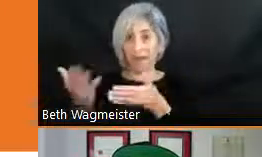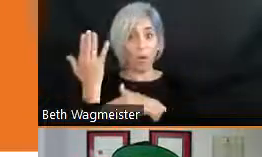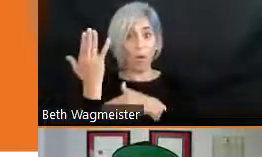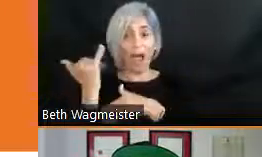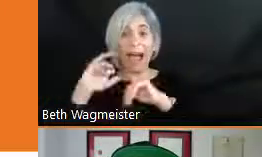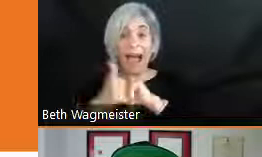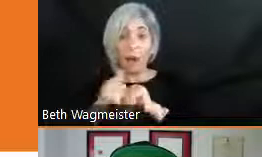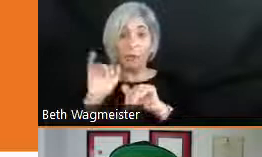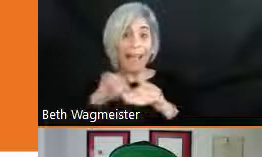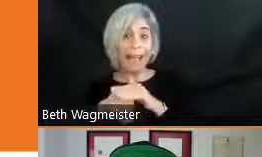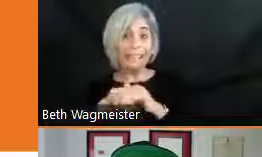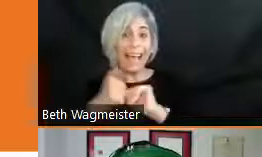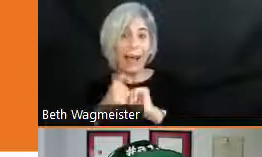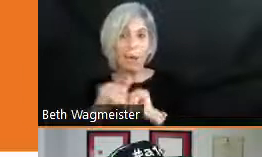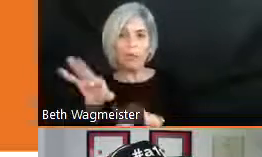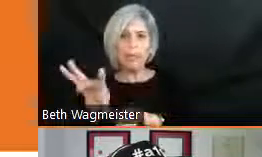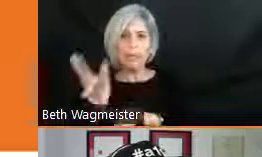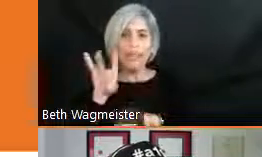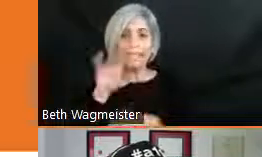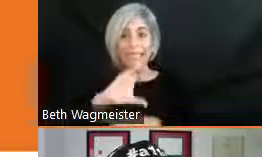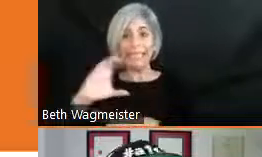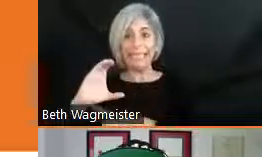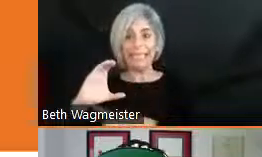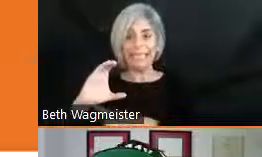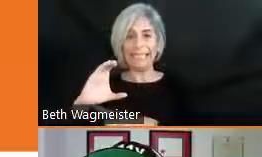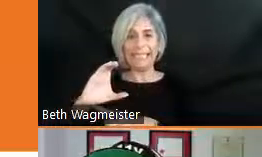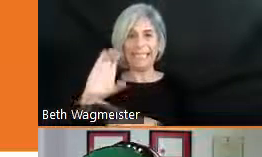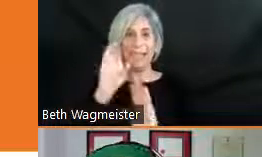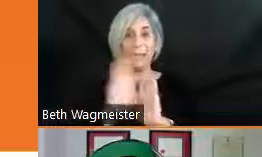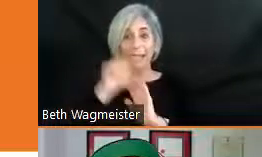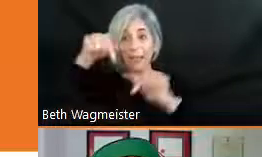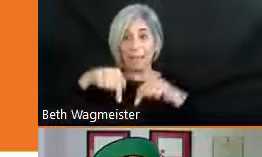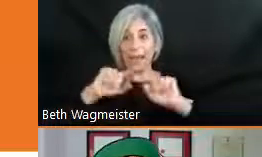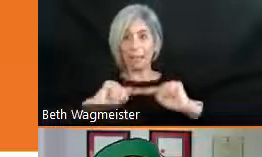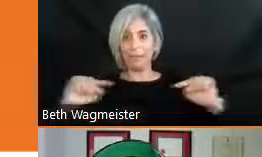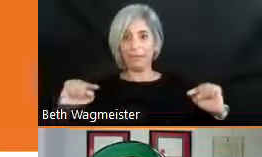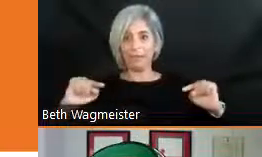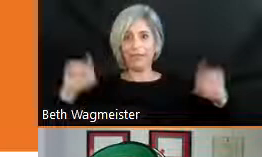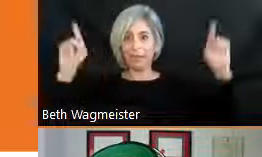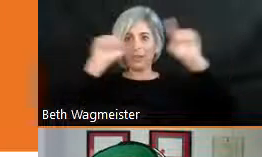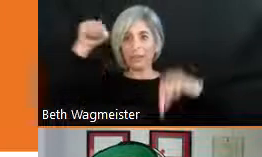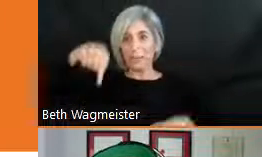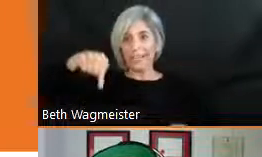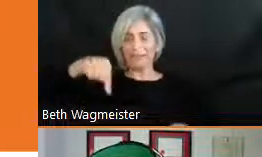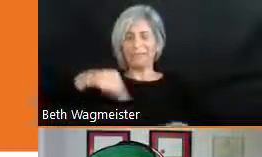captioning, select the CC icon at the bottom of your Zoom screen. The Streamtext link will